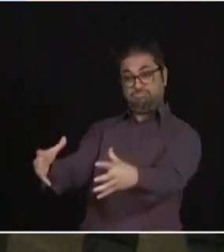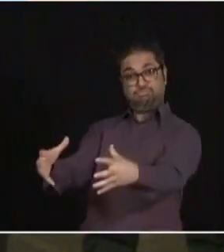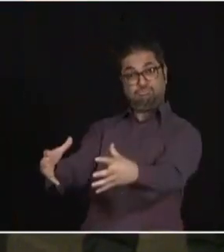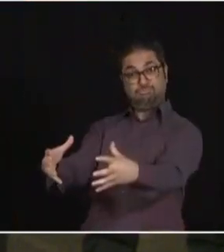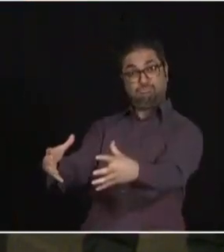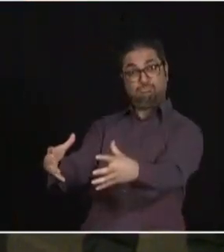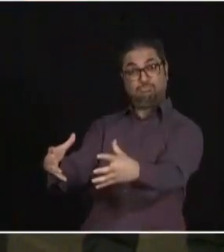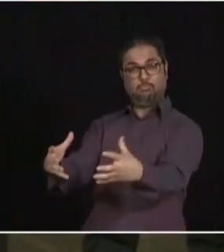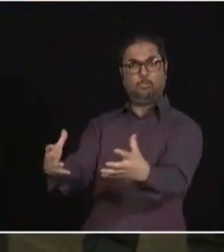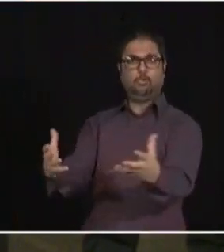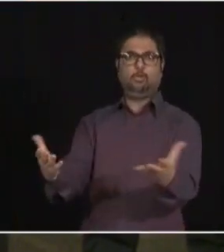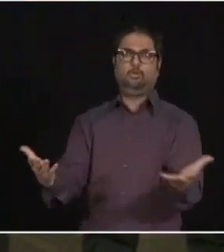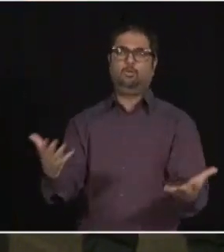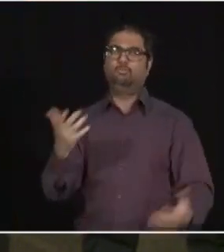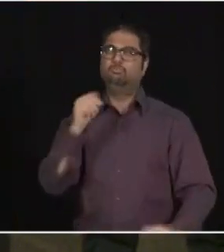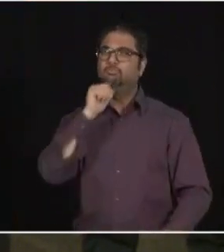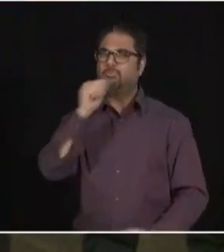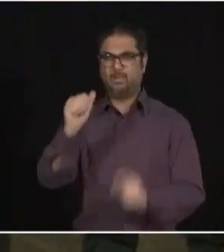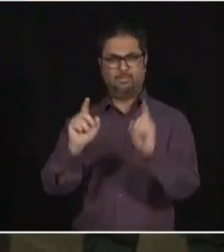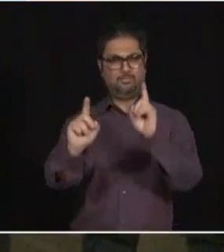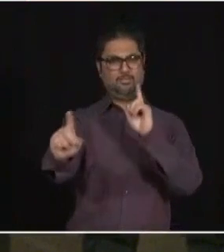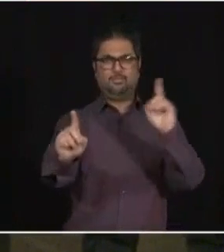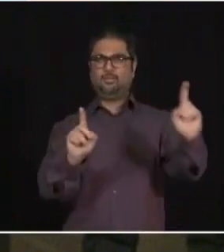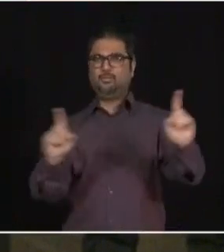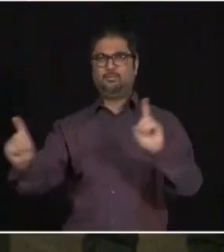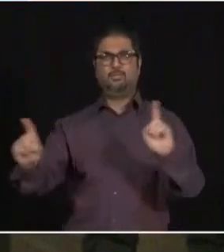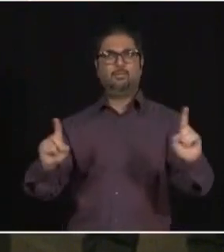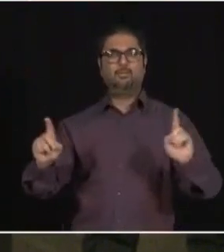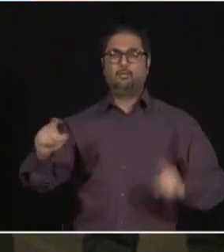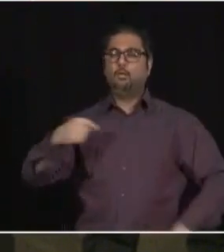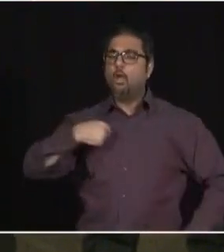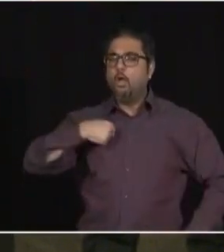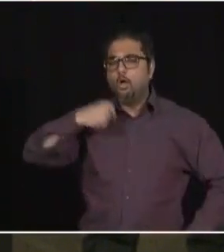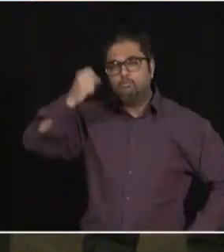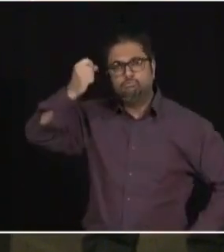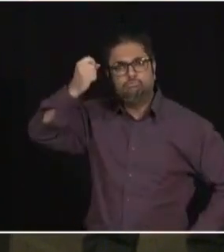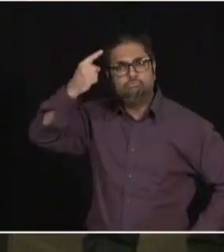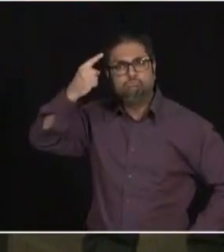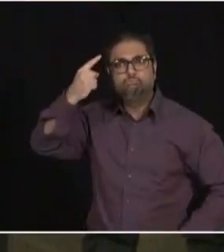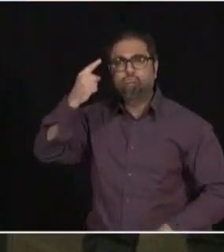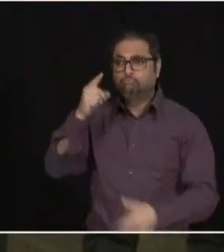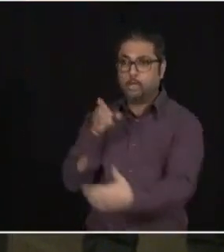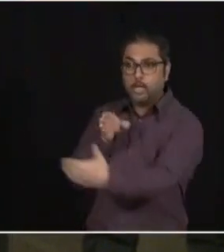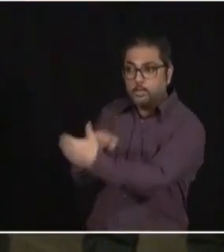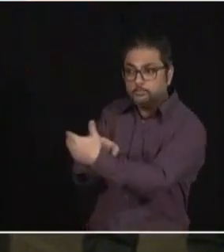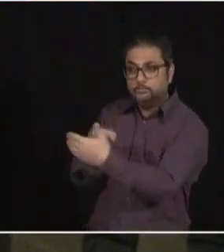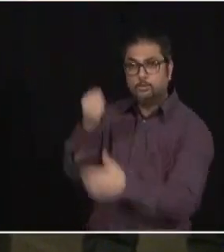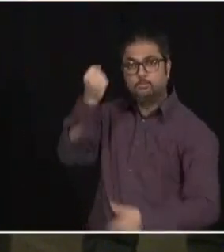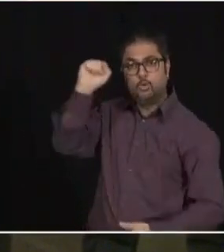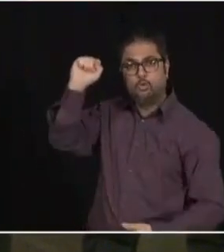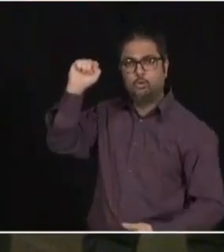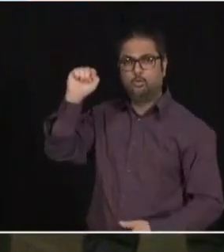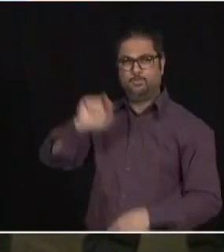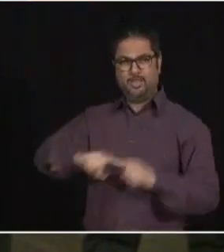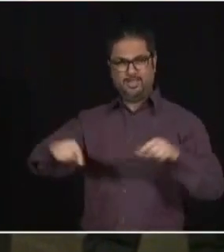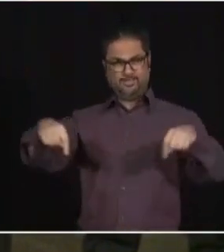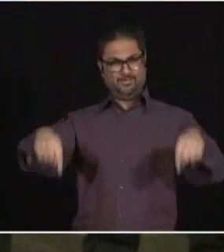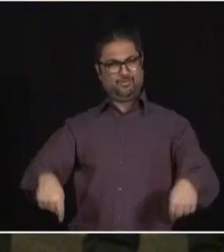So I get it it. I'm not against any protests. We live in a free society. We believe in freedom, the